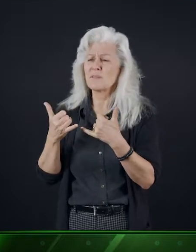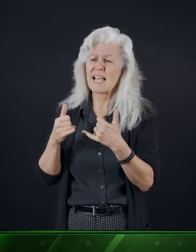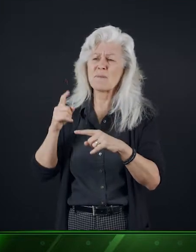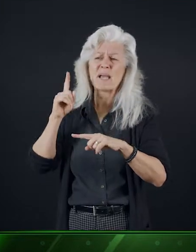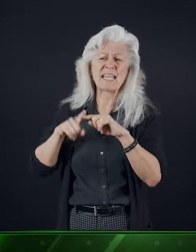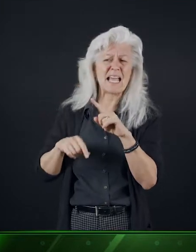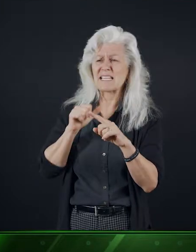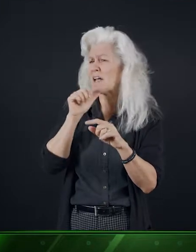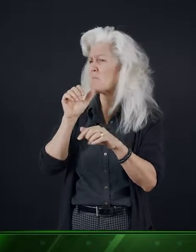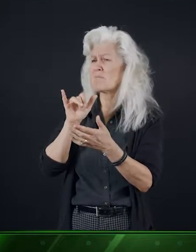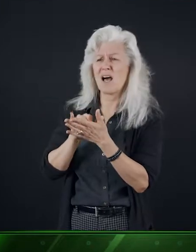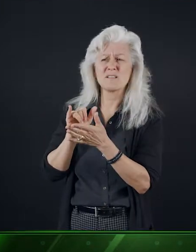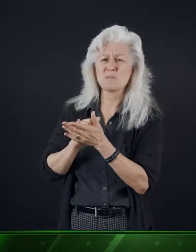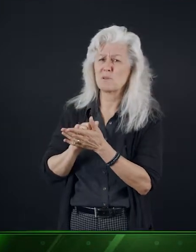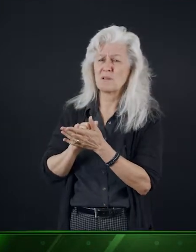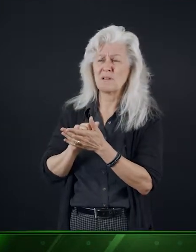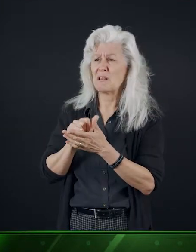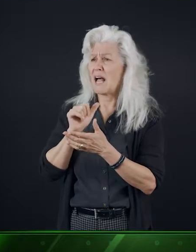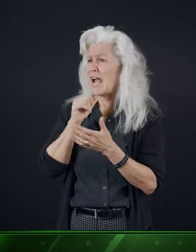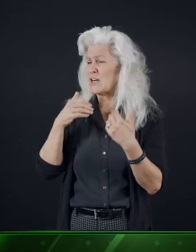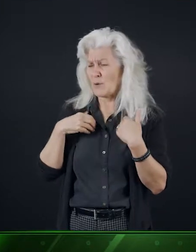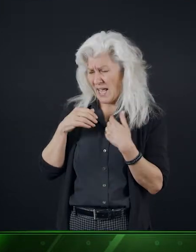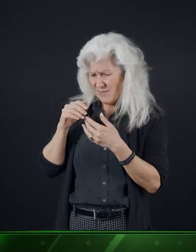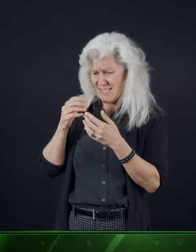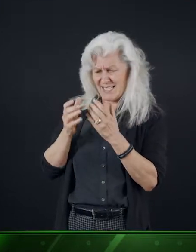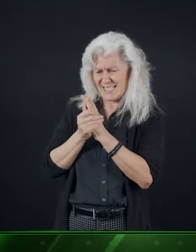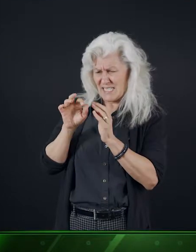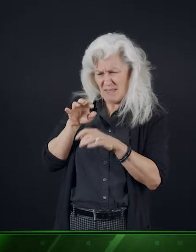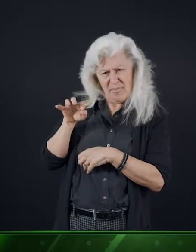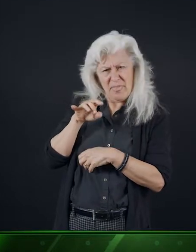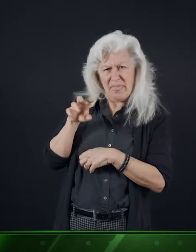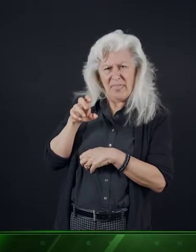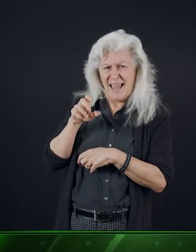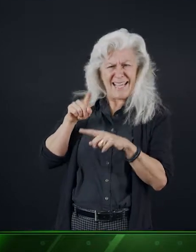But it's possible I don't have the fine motor skills to be able to do it."